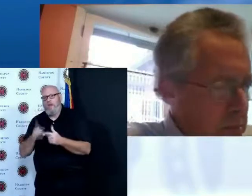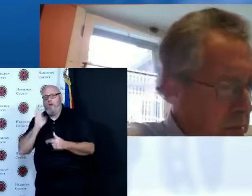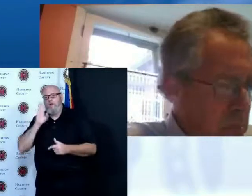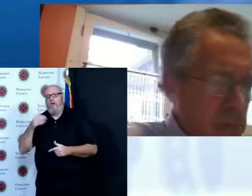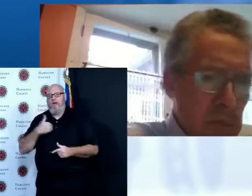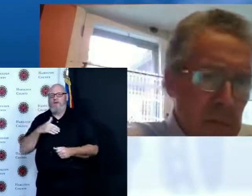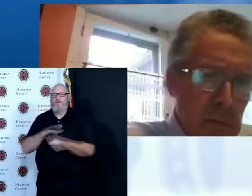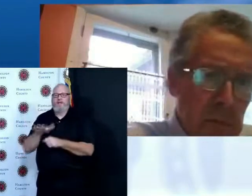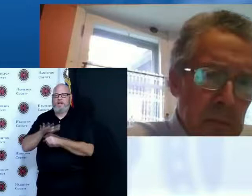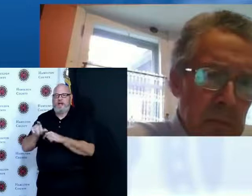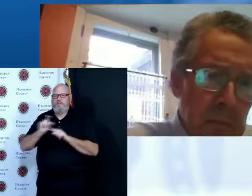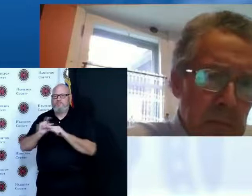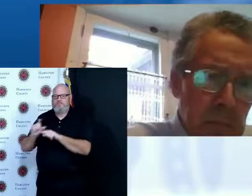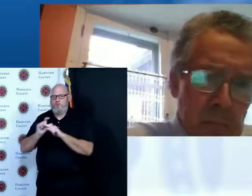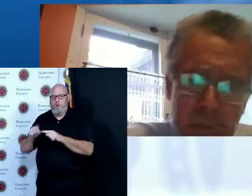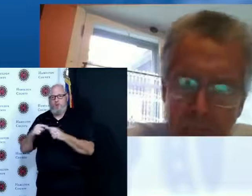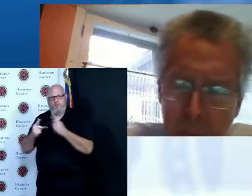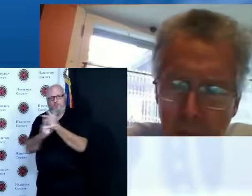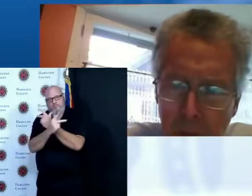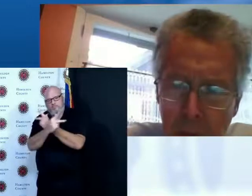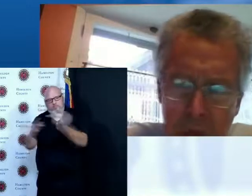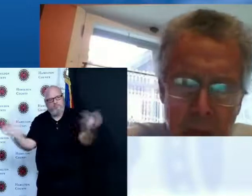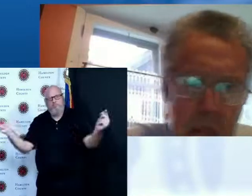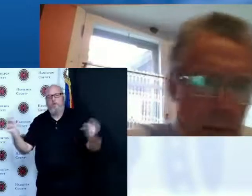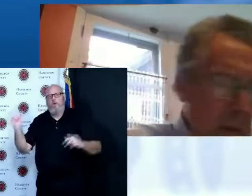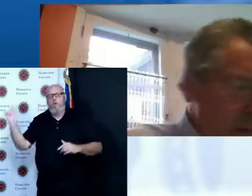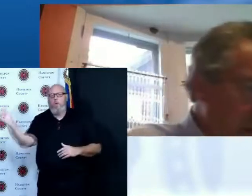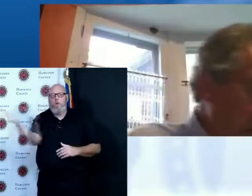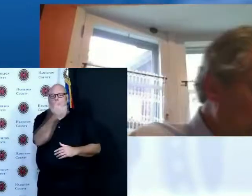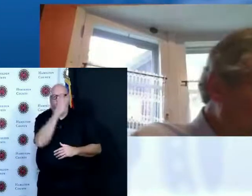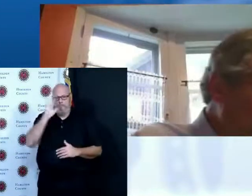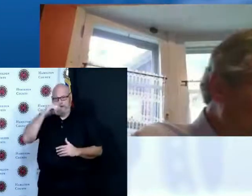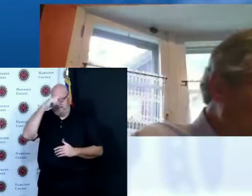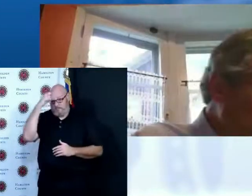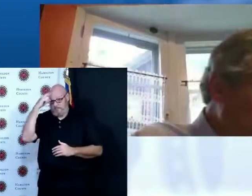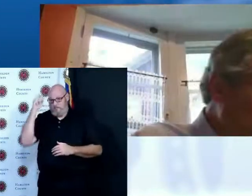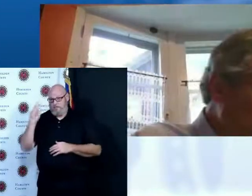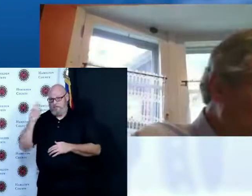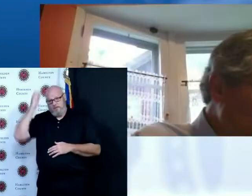so currently there are only two manufacturers producing vaccine and distributing vaccine that